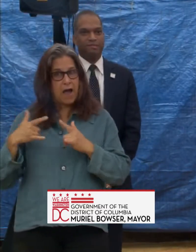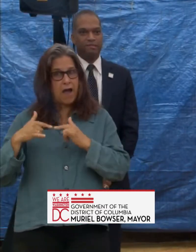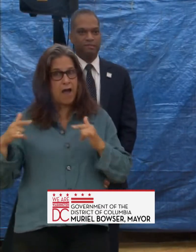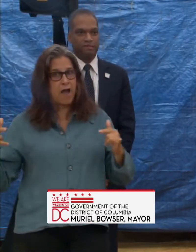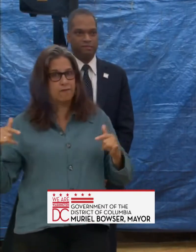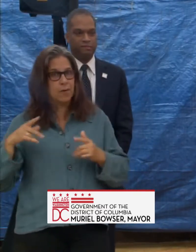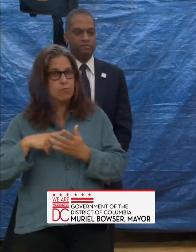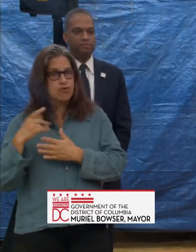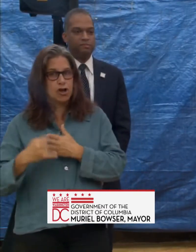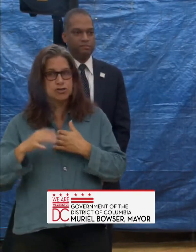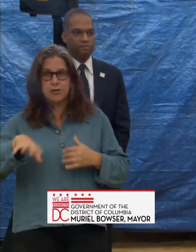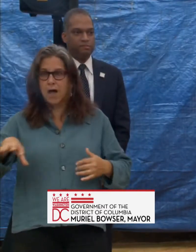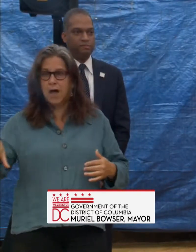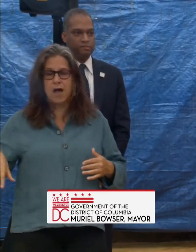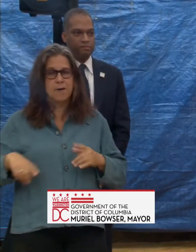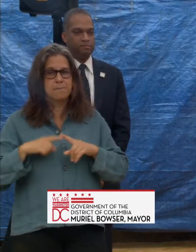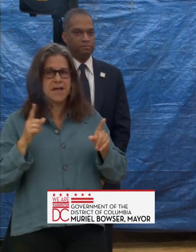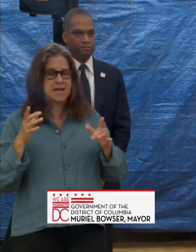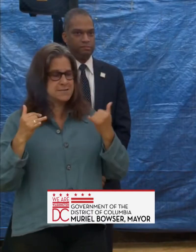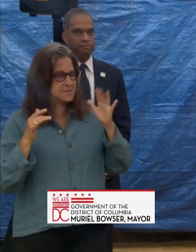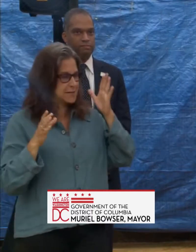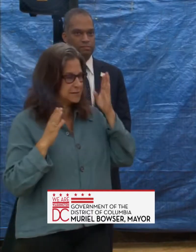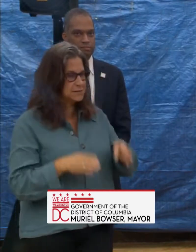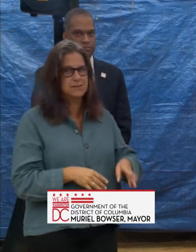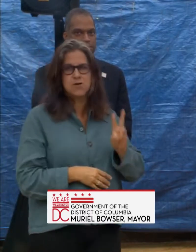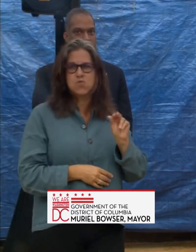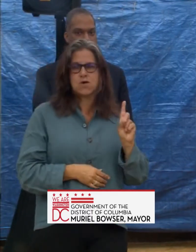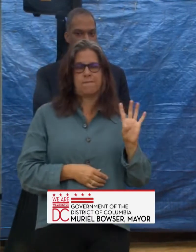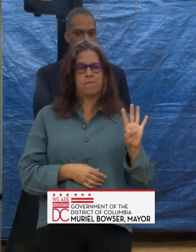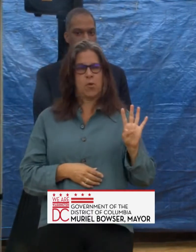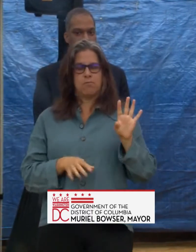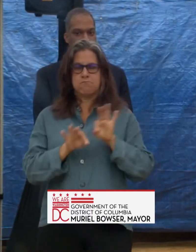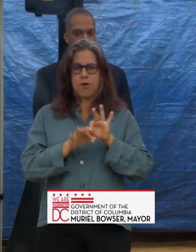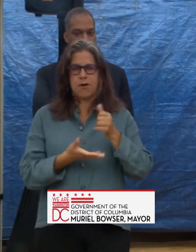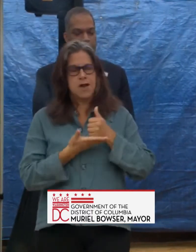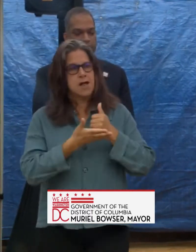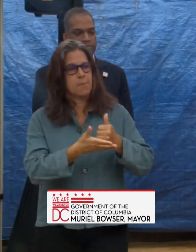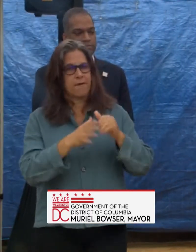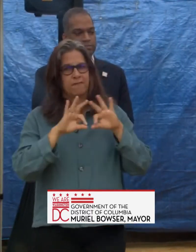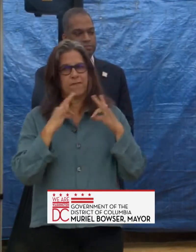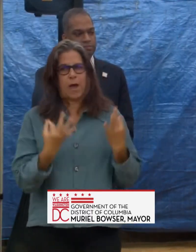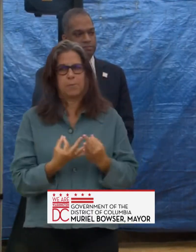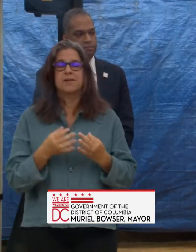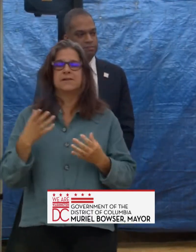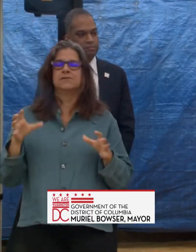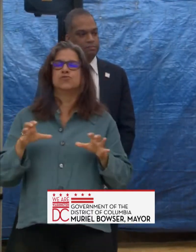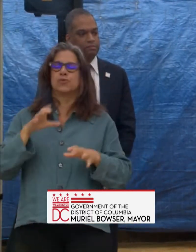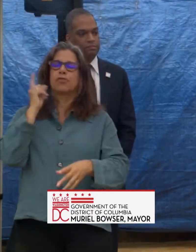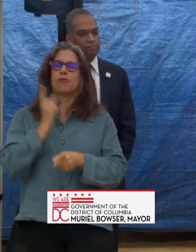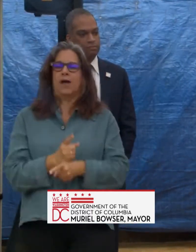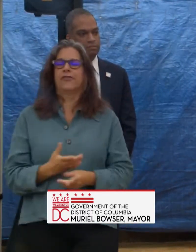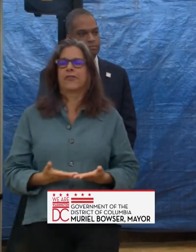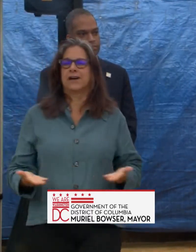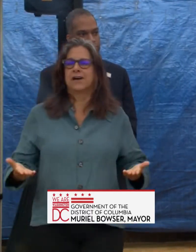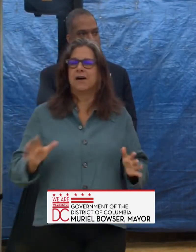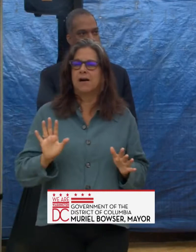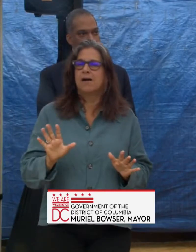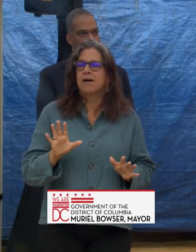FIRM FOR FAMILIES AND FOR DOING THE RIGHT THING. FOR NOT VOTING TO DELAY OR NOT DOING THE EASY THING, BUT